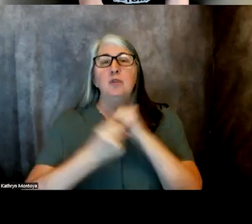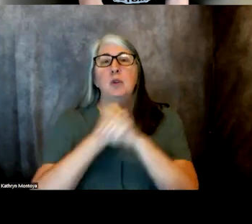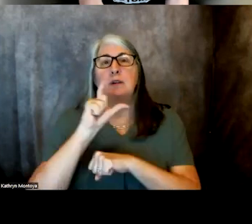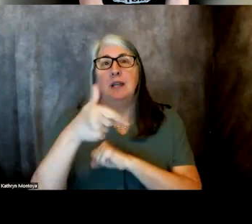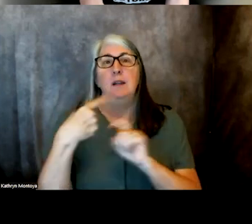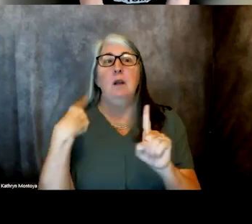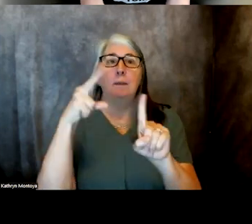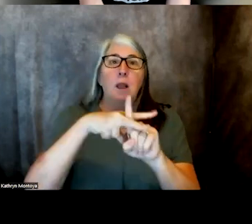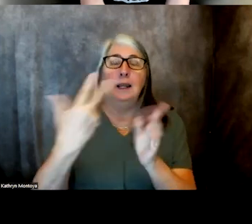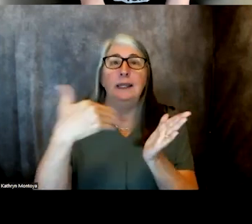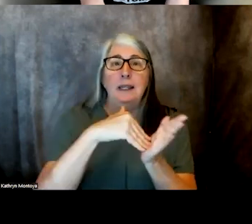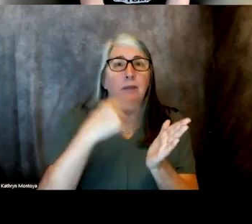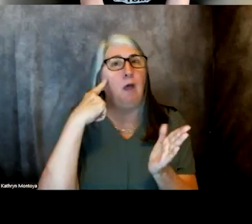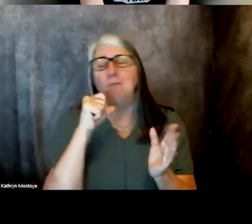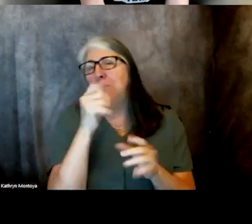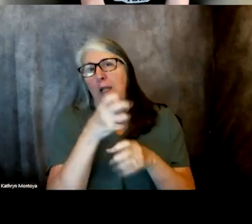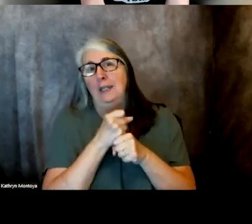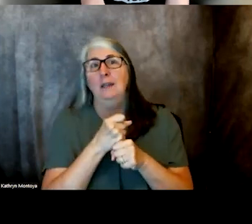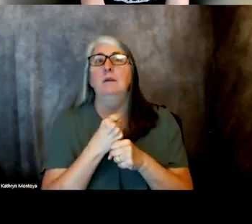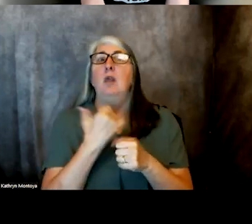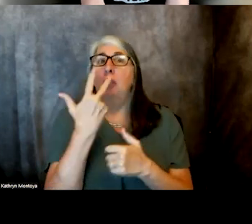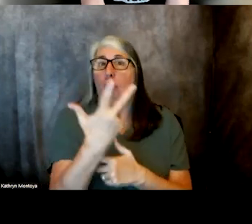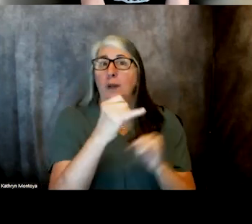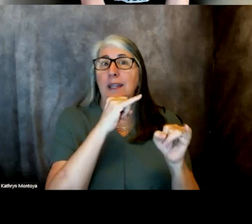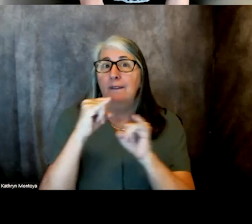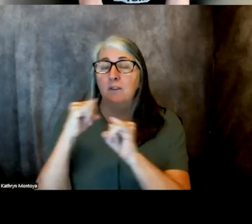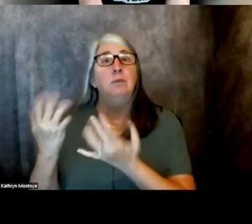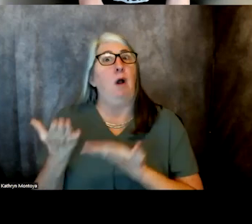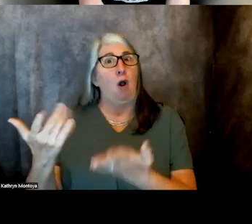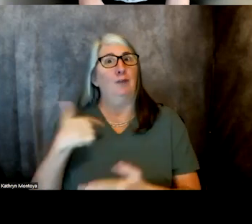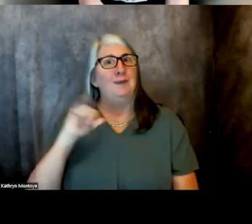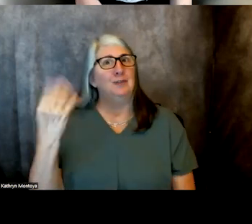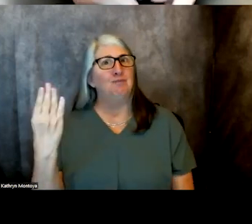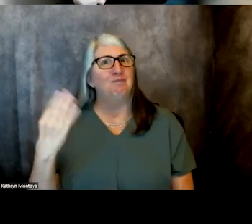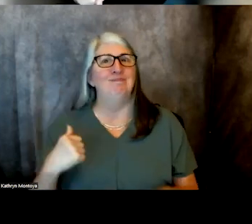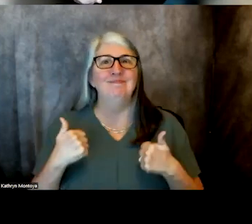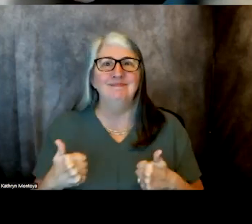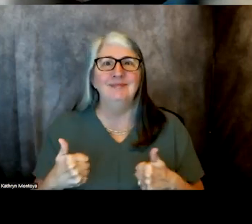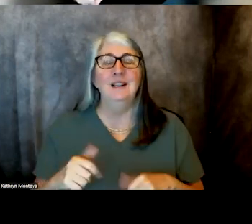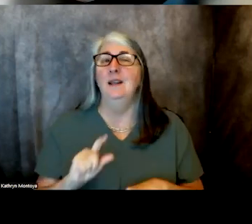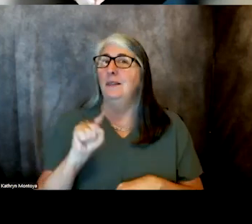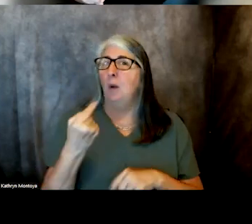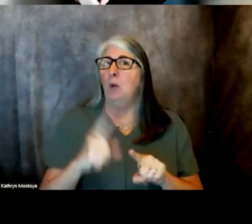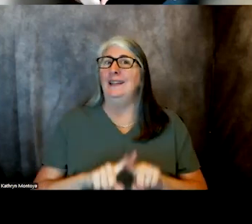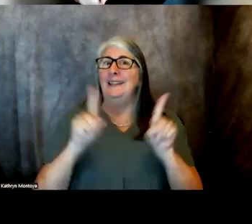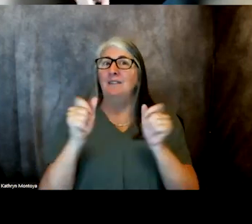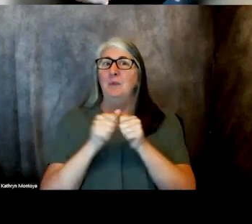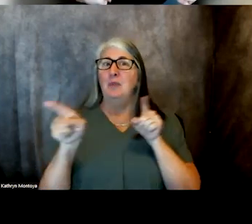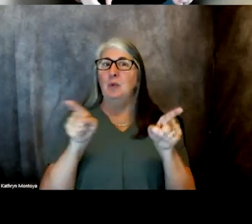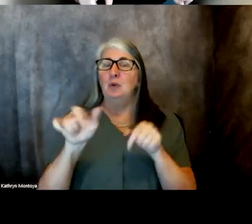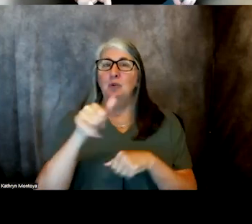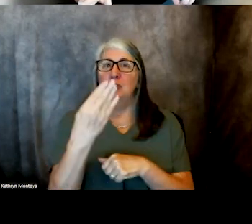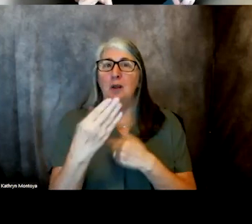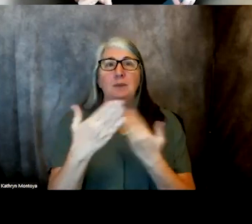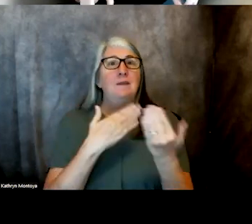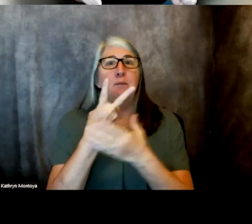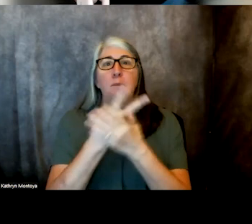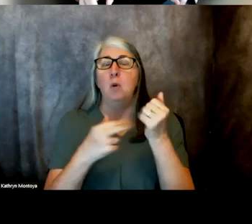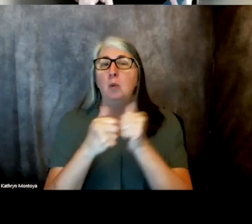BUT AFTER THREE INTERVIEWS, I WAS OFFERED A POSITION. THE ONLY THING